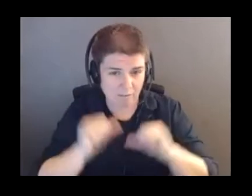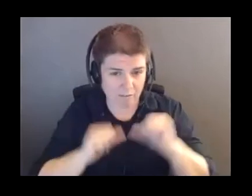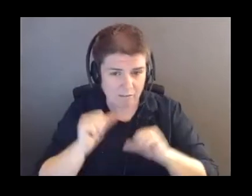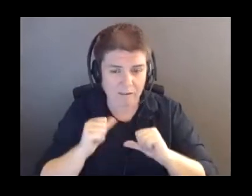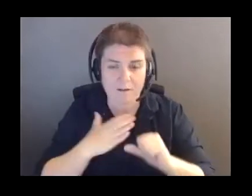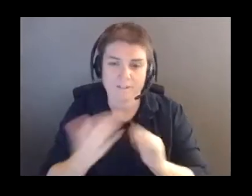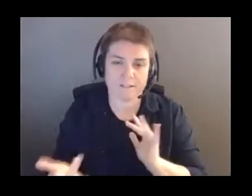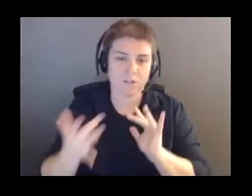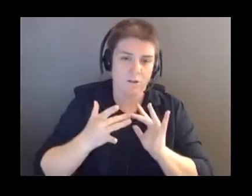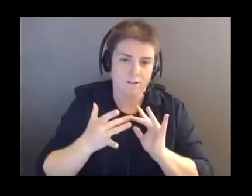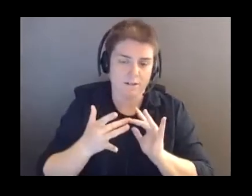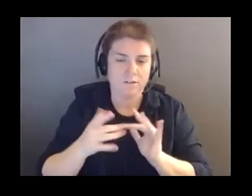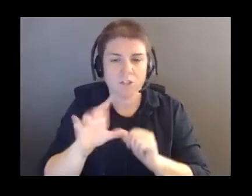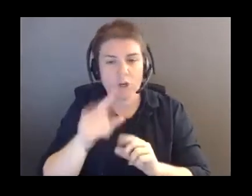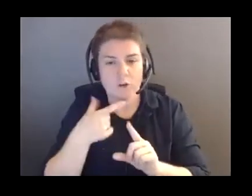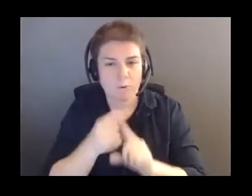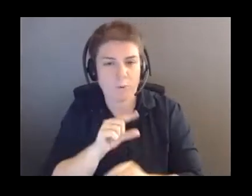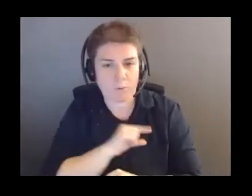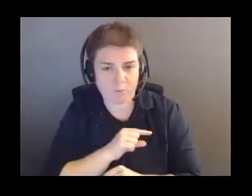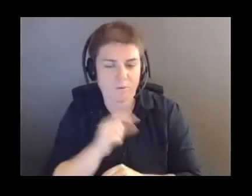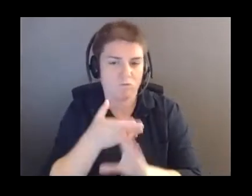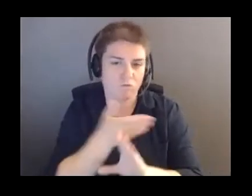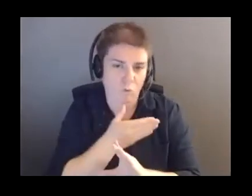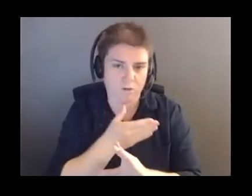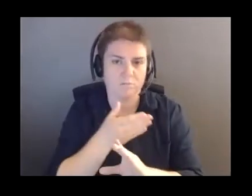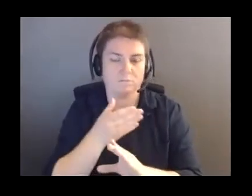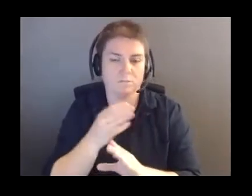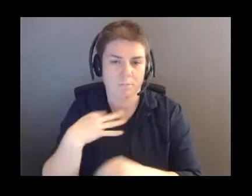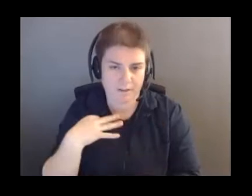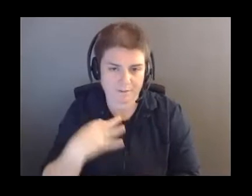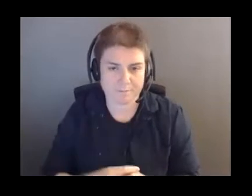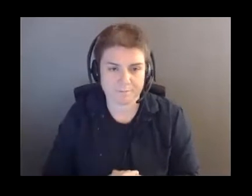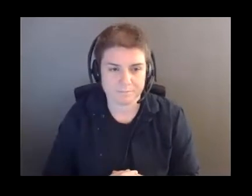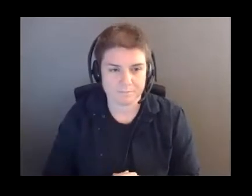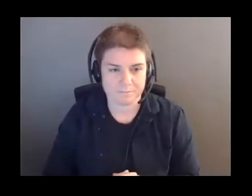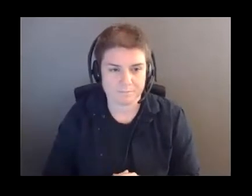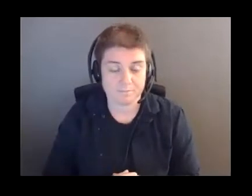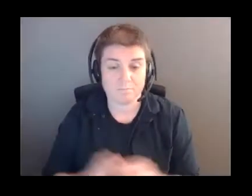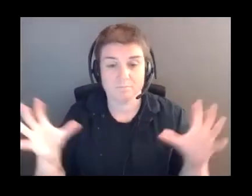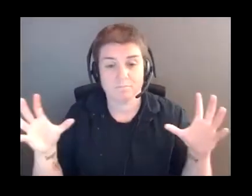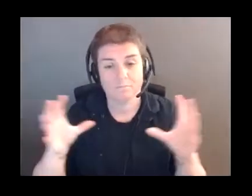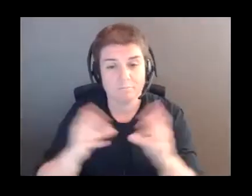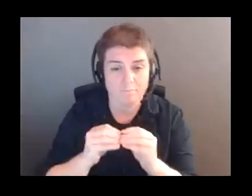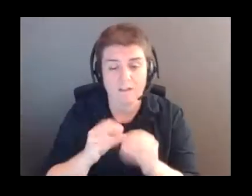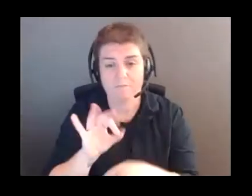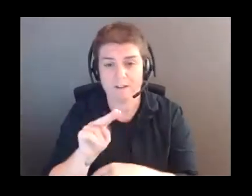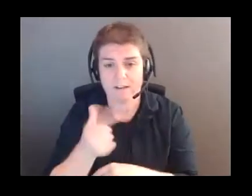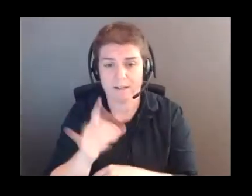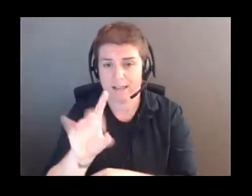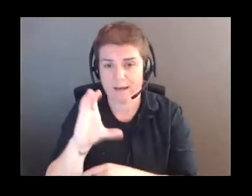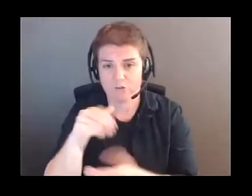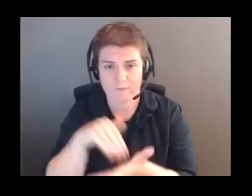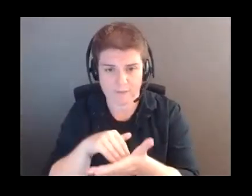to discuss eligibility before applying. The total pool of funding will be $800,000. Calgary